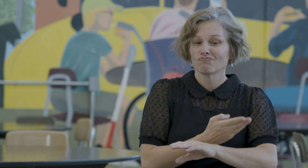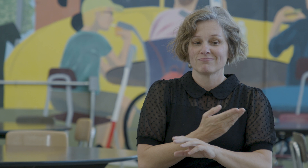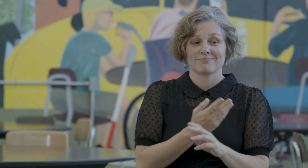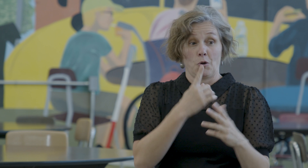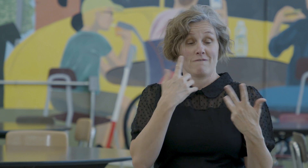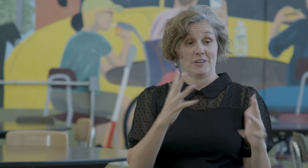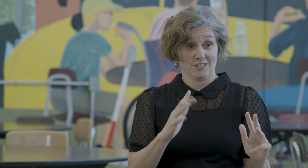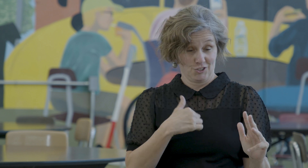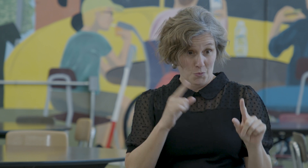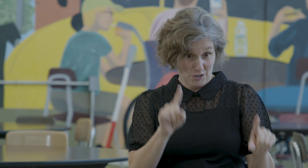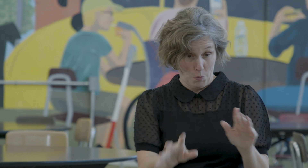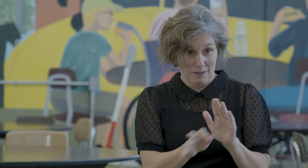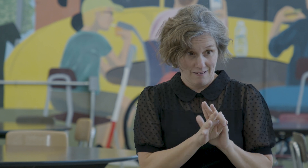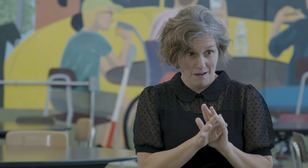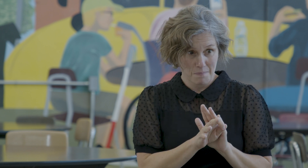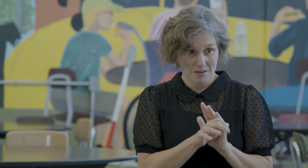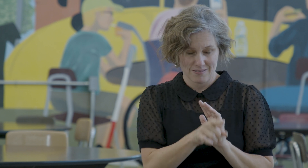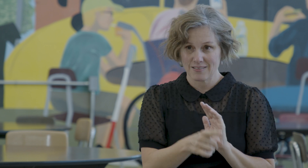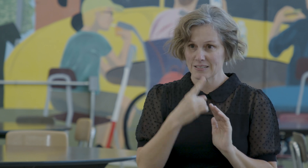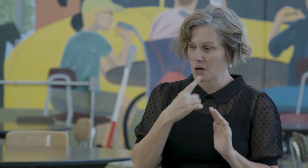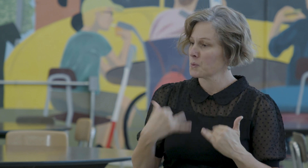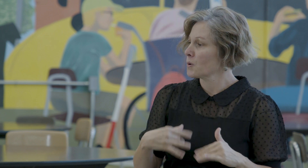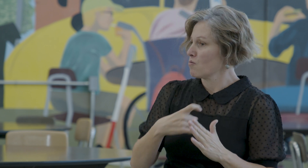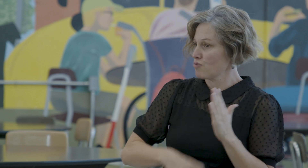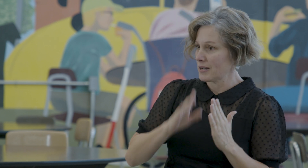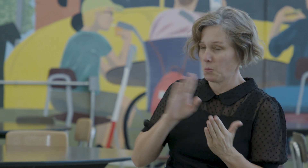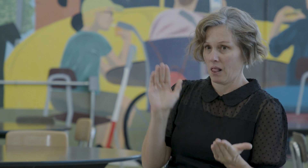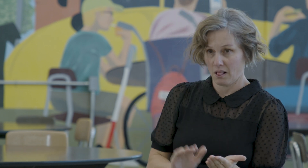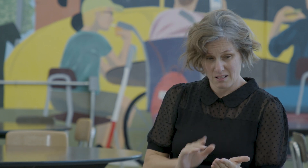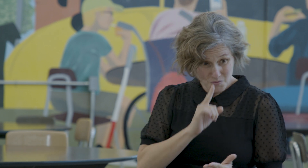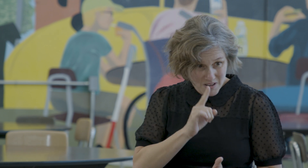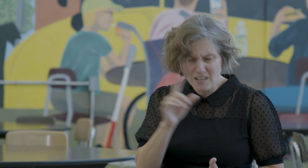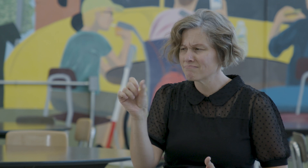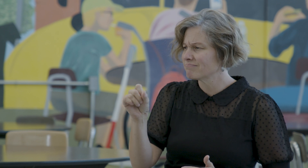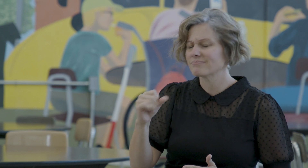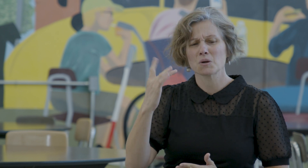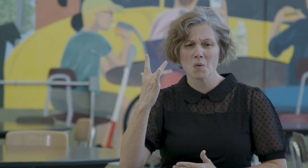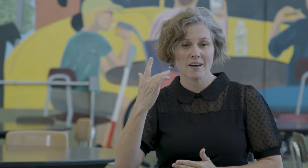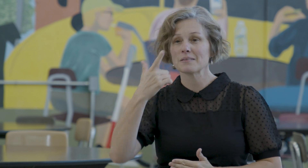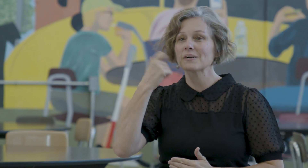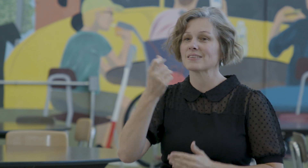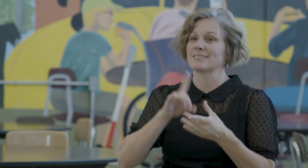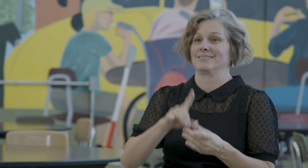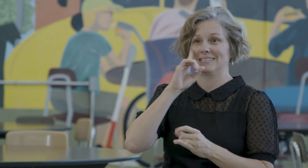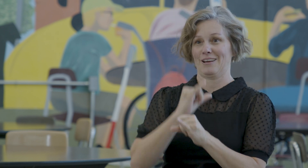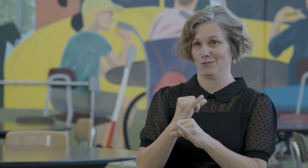and when I went to pick it up, they let me know that because we were a school for the deaf, they reduced our costs.